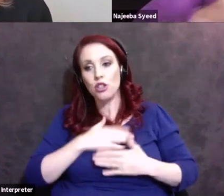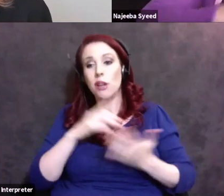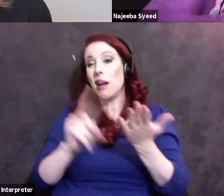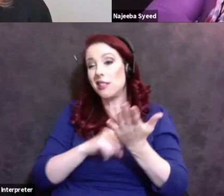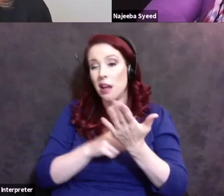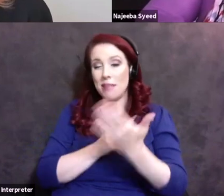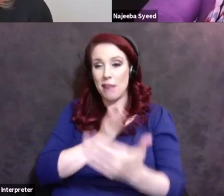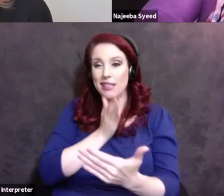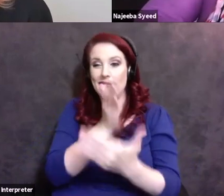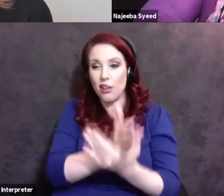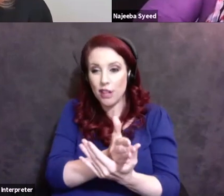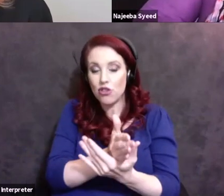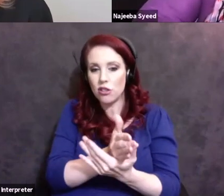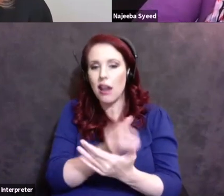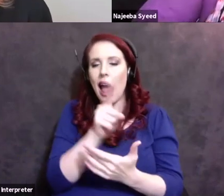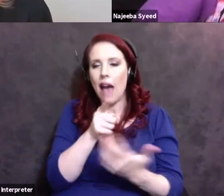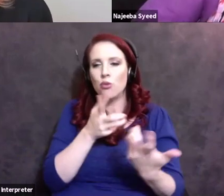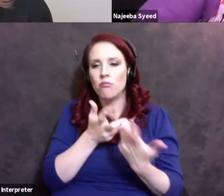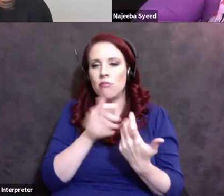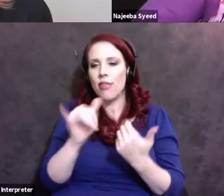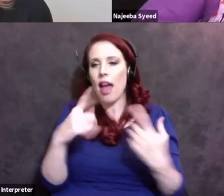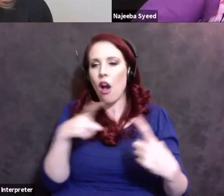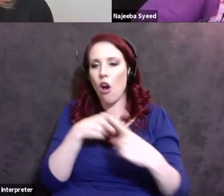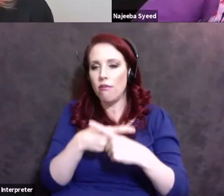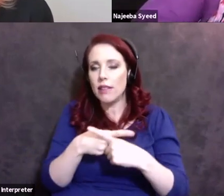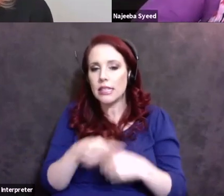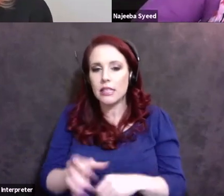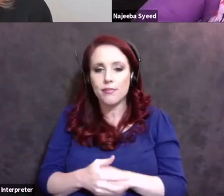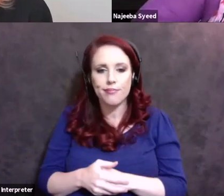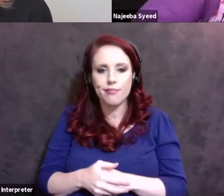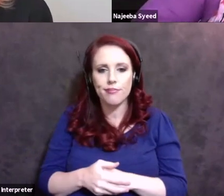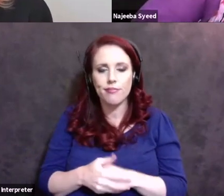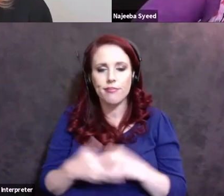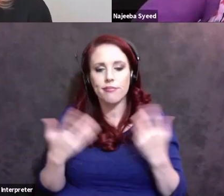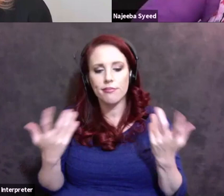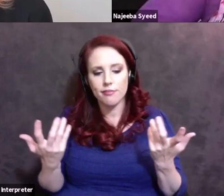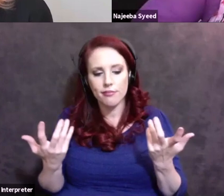fit the conflict, and I will just kind of round up these comments.